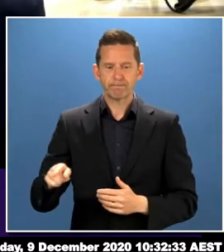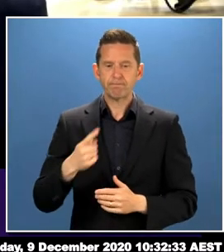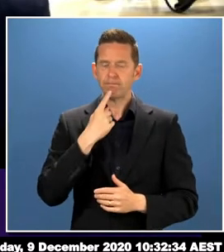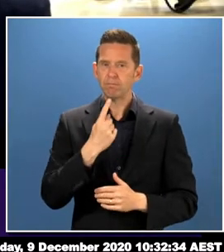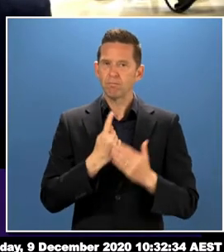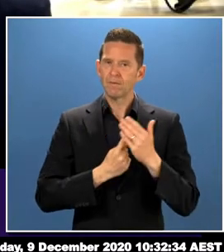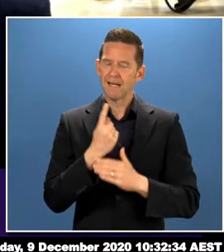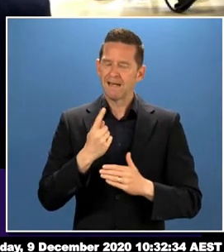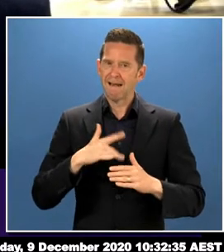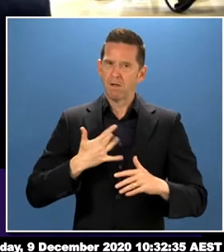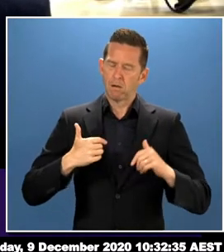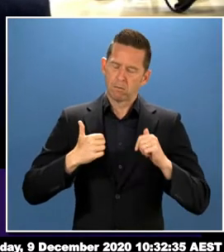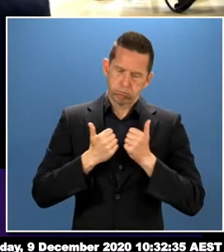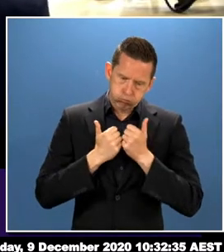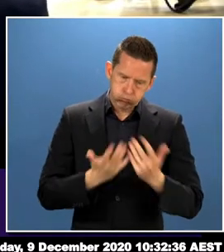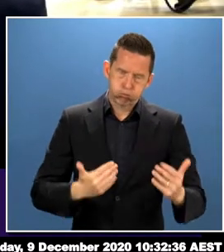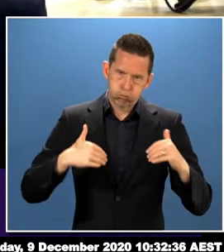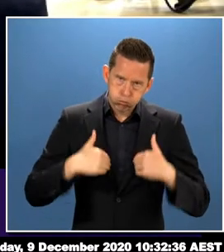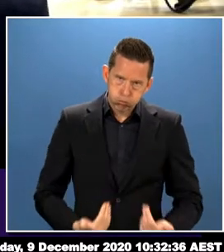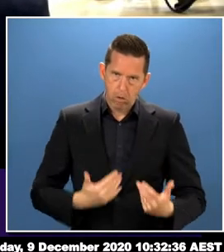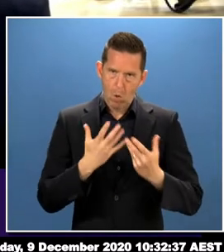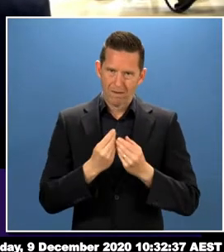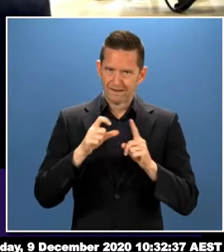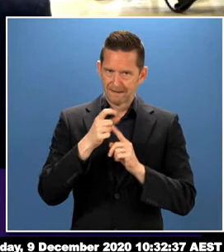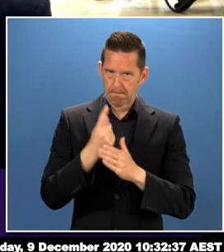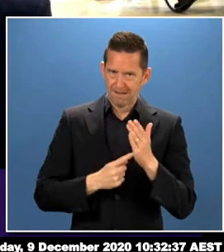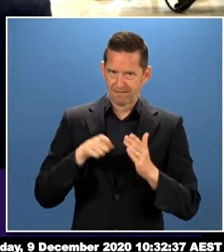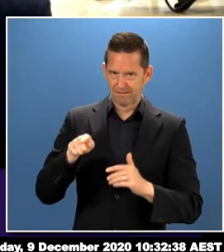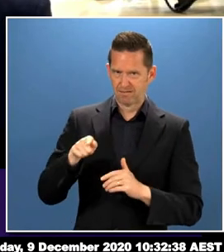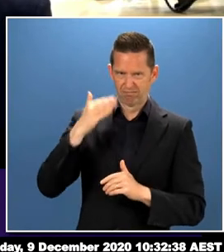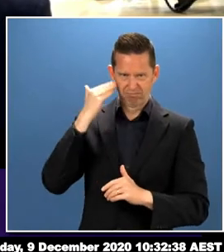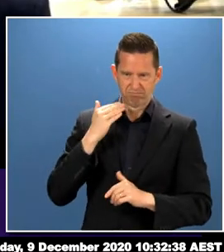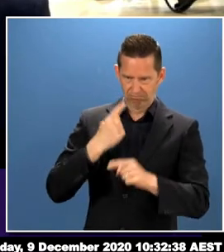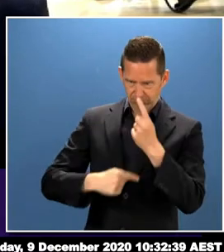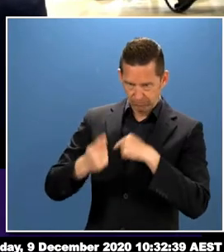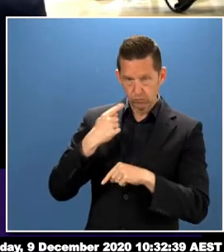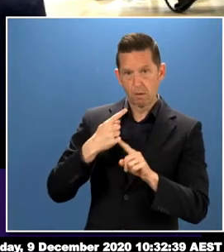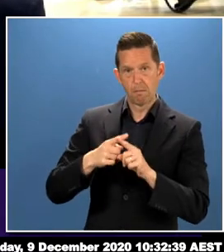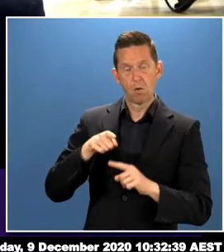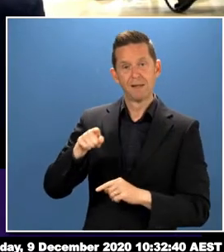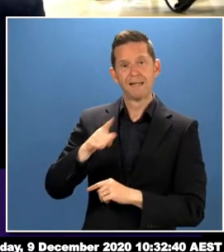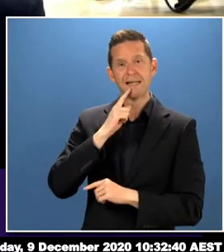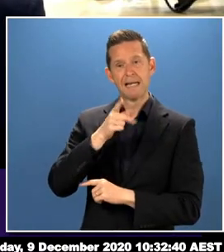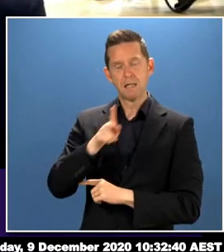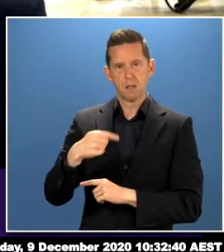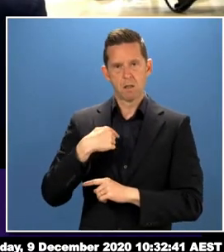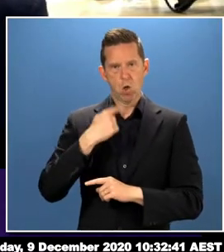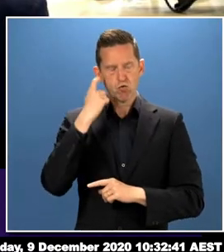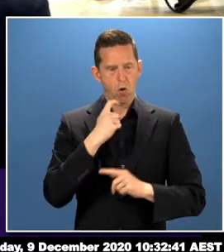disability and the stress that goes with that. But also she talked about having to constantly problem-solve about, for